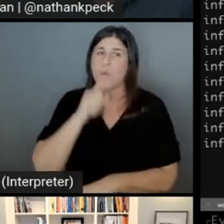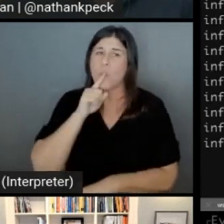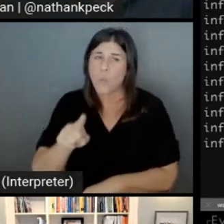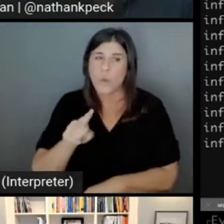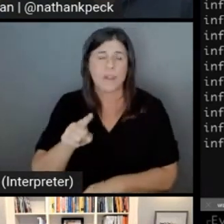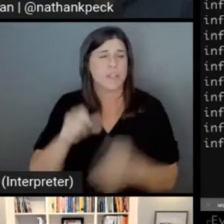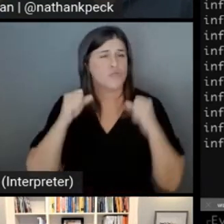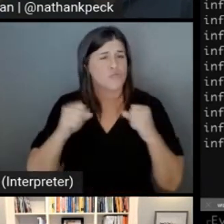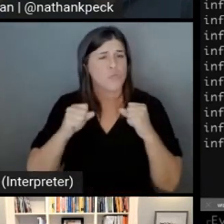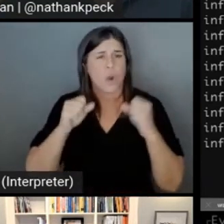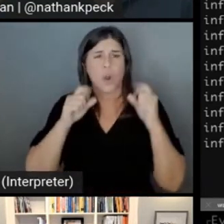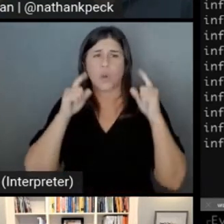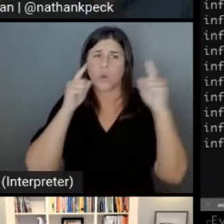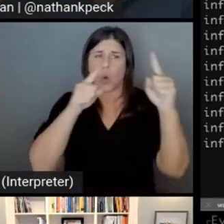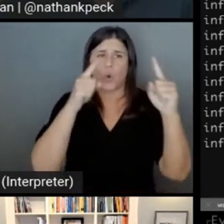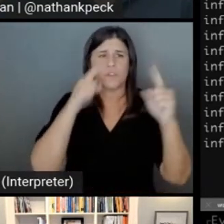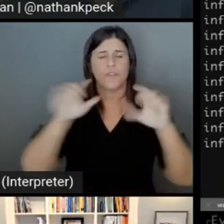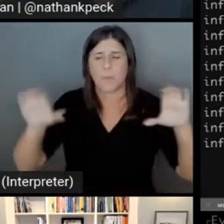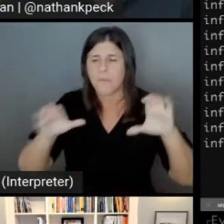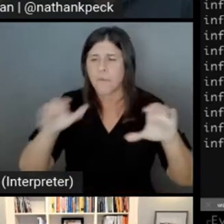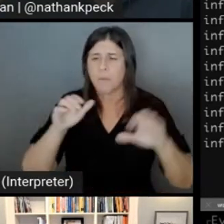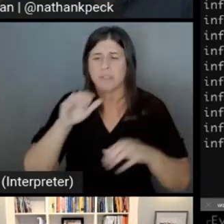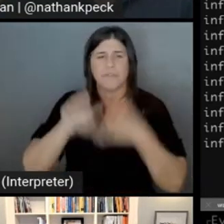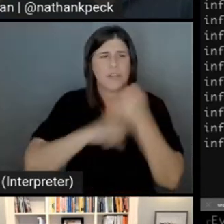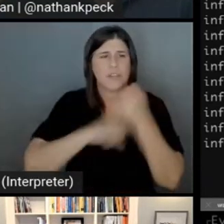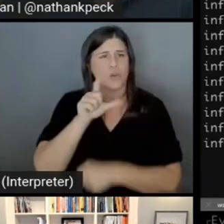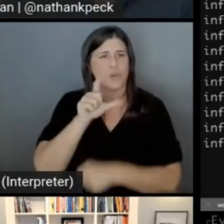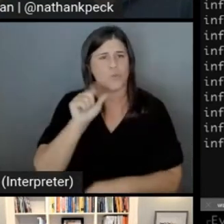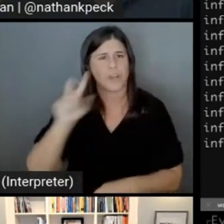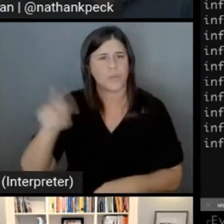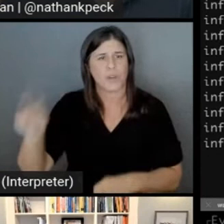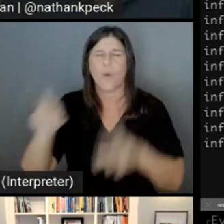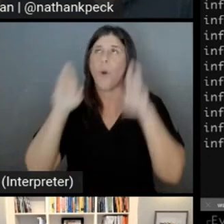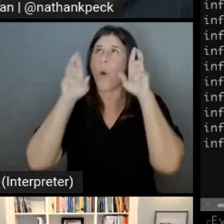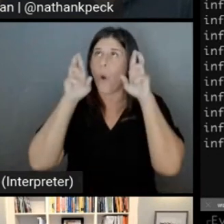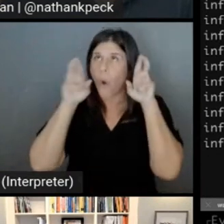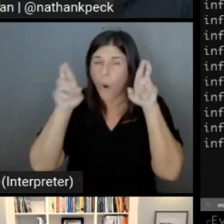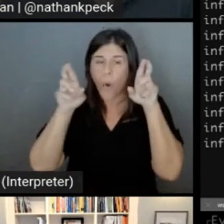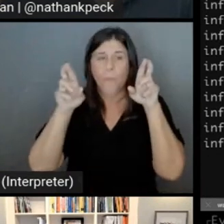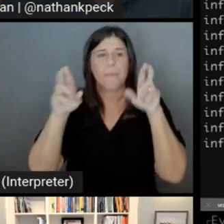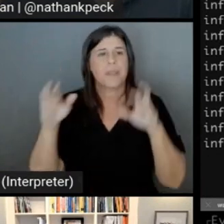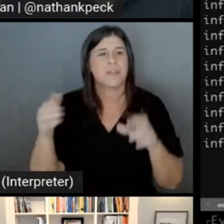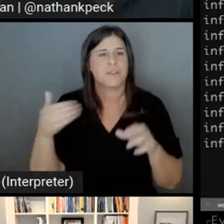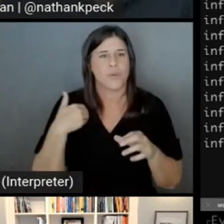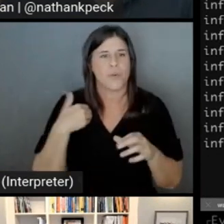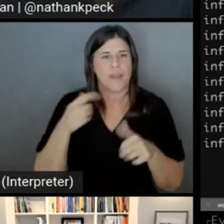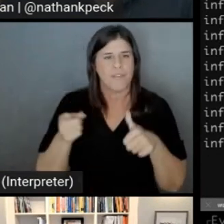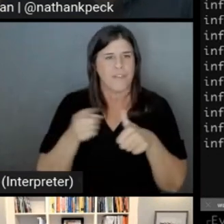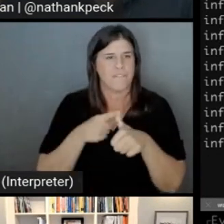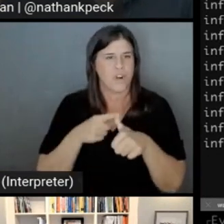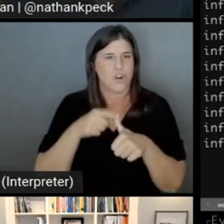for the next year for 2022, hoping to get to the first pod slash node launched